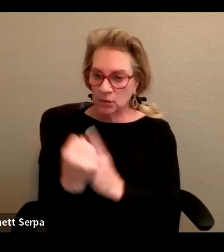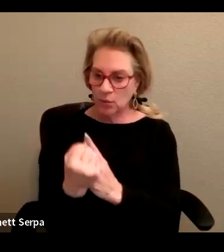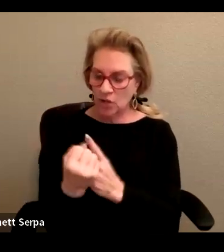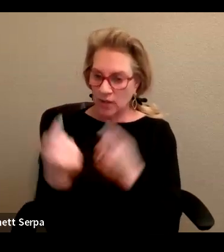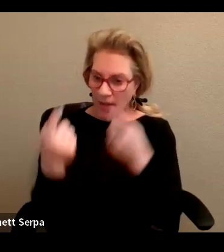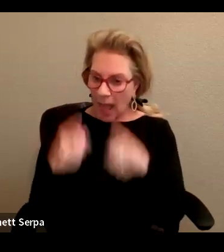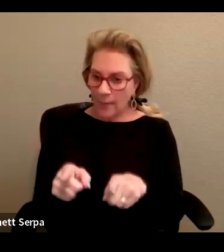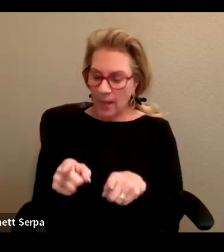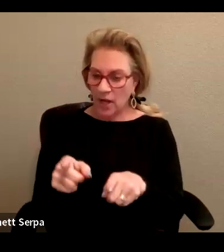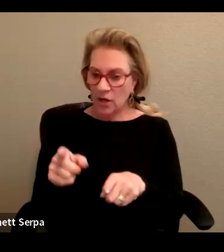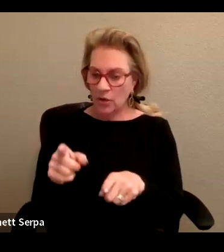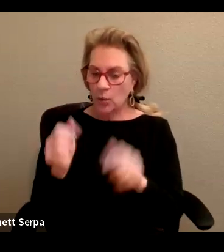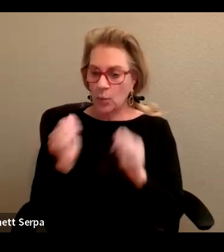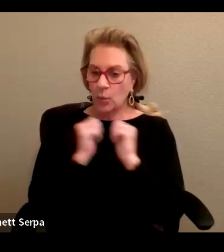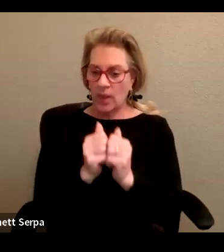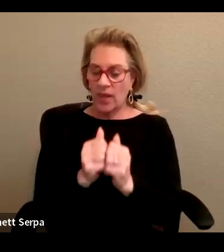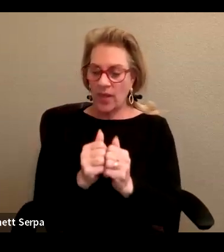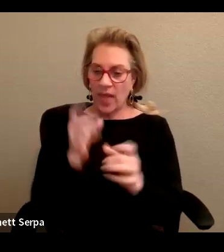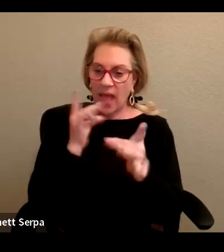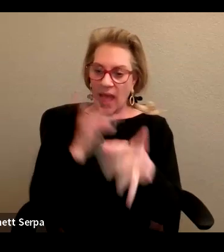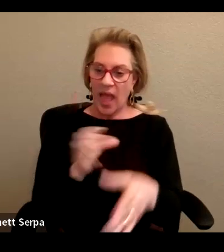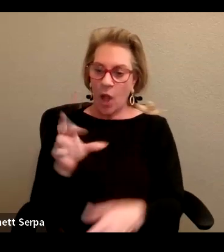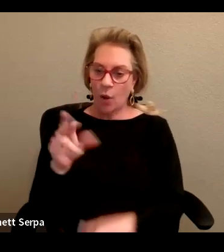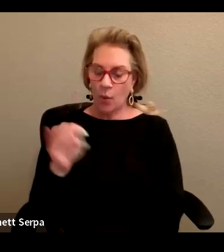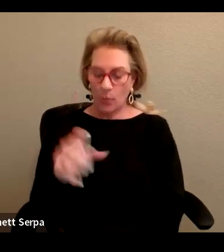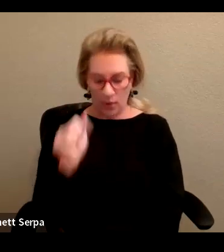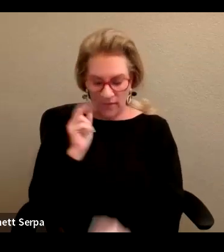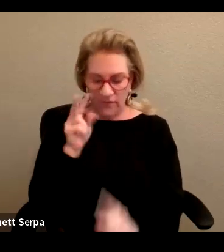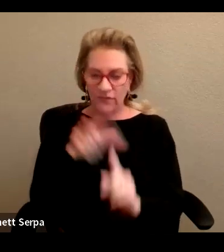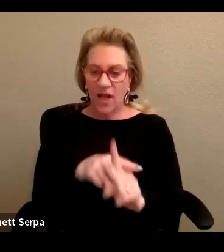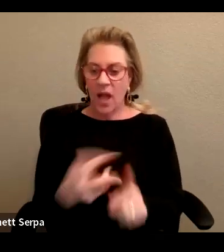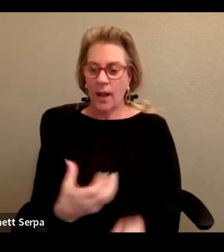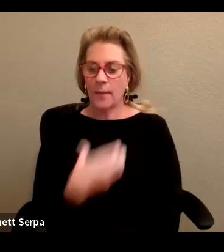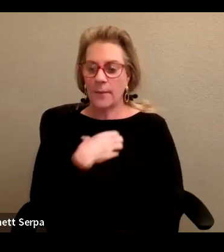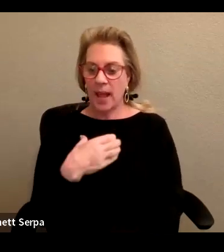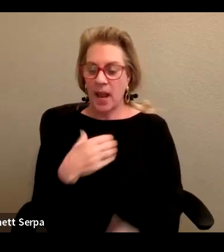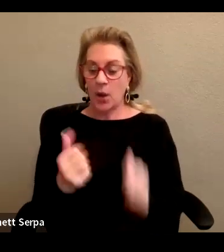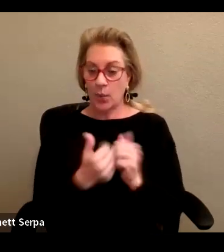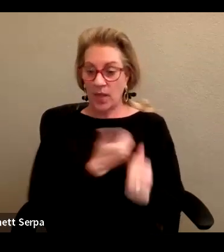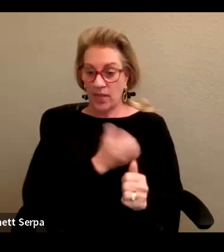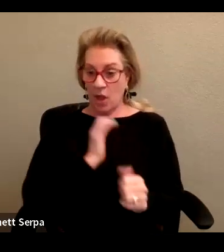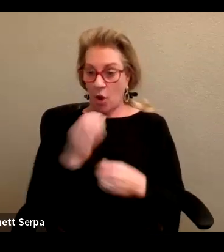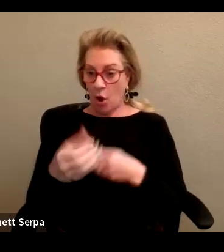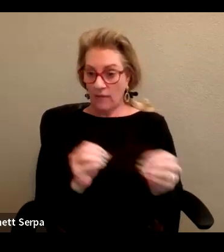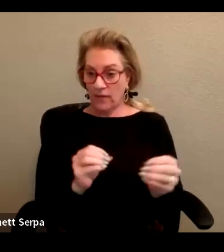hate crimes complaint um you can file a complaint with our office you can also file a complaint with